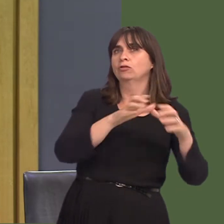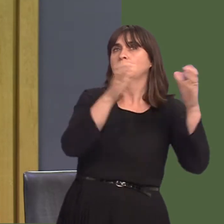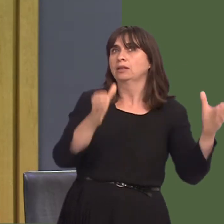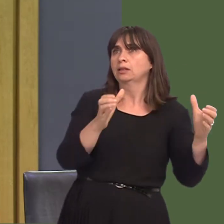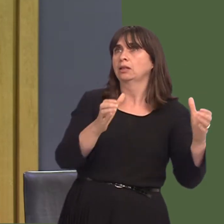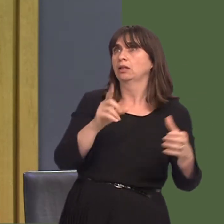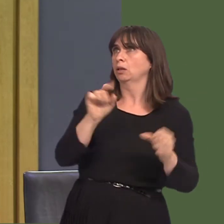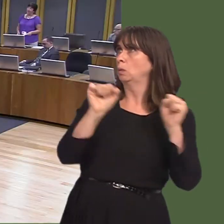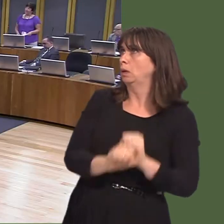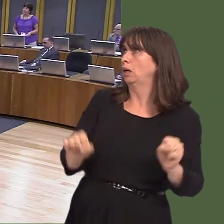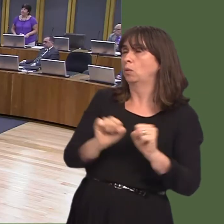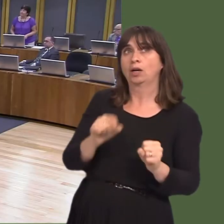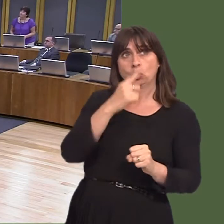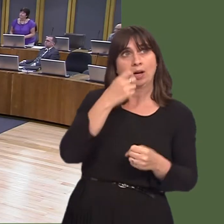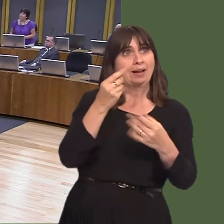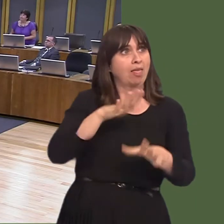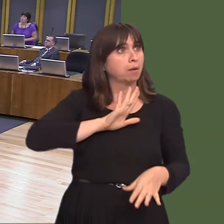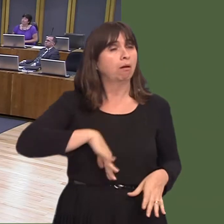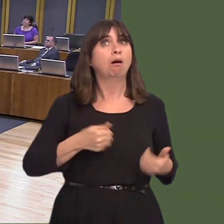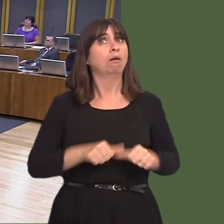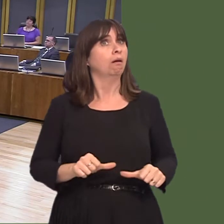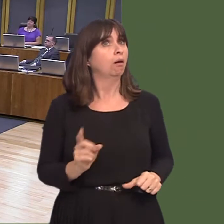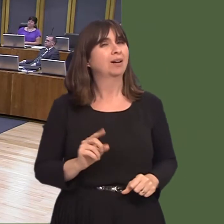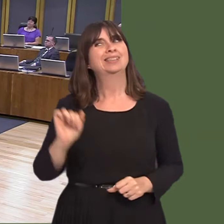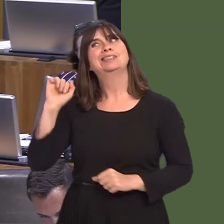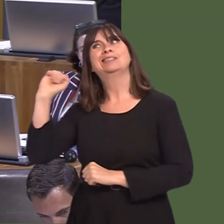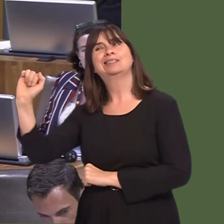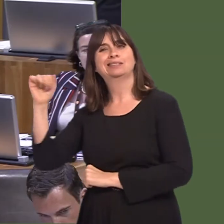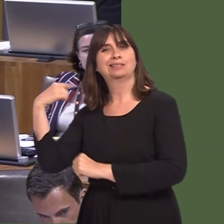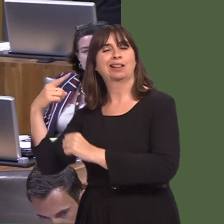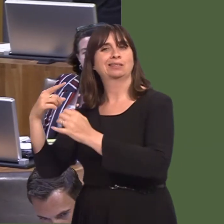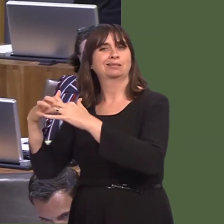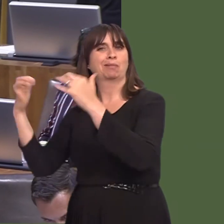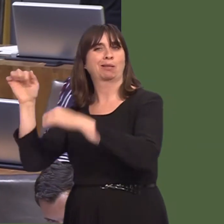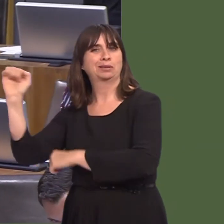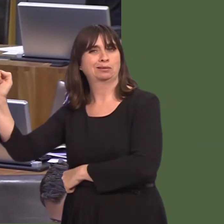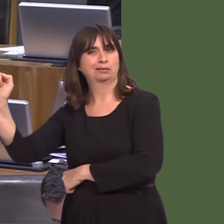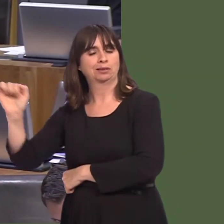Carwyn Jones AM: It's a matter for the UK Government rather than for us, but there are two points I think it's important to make.